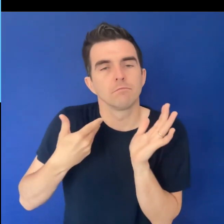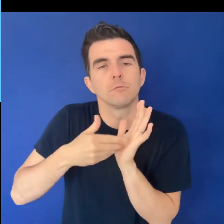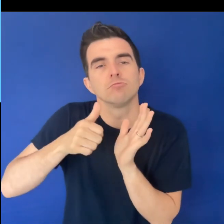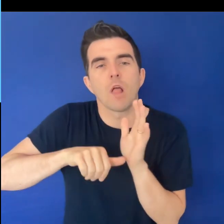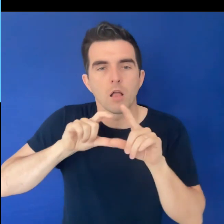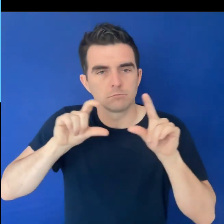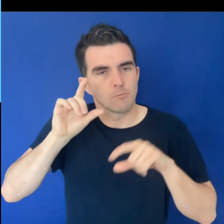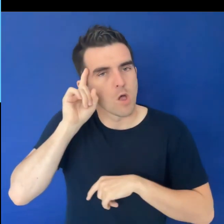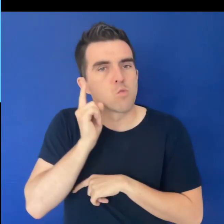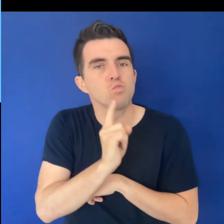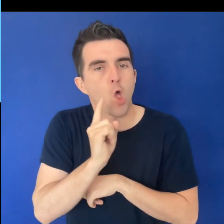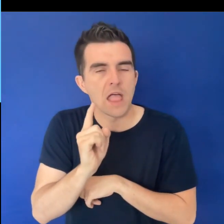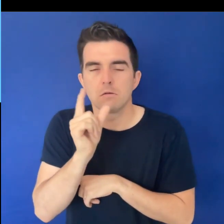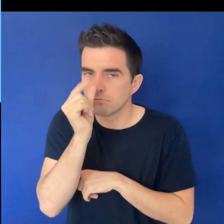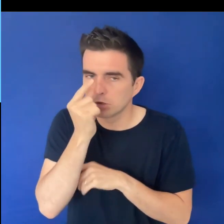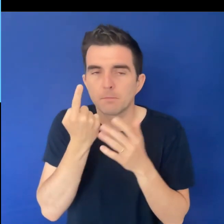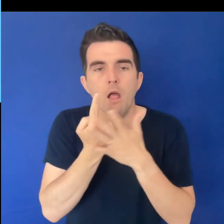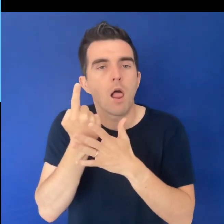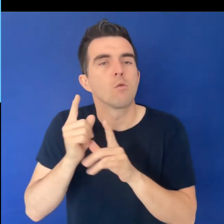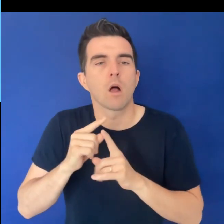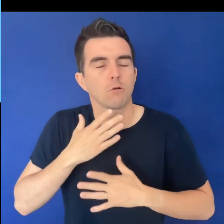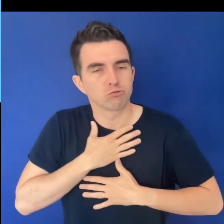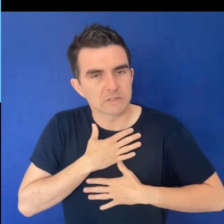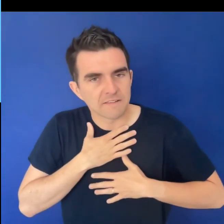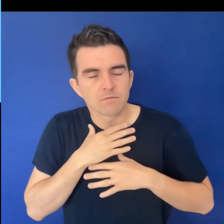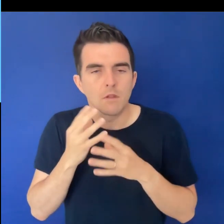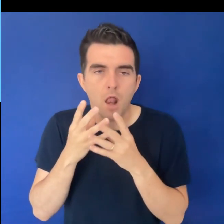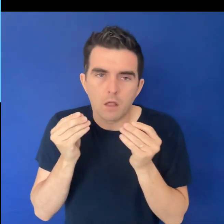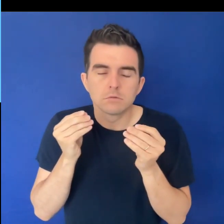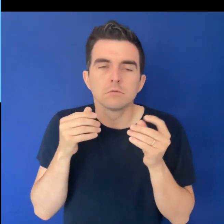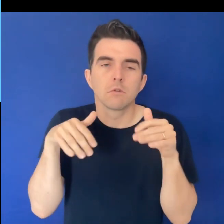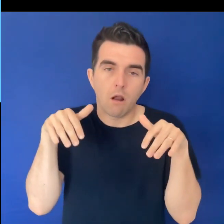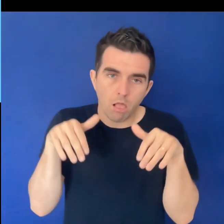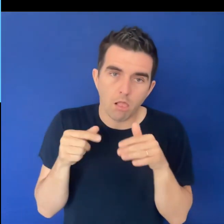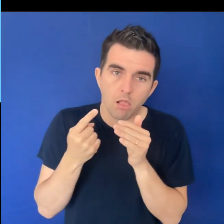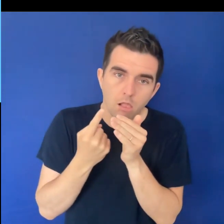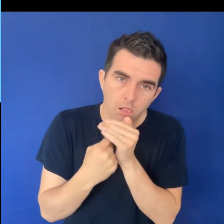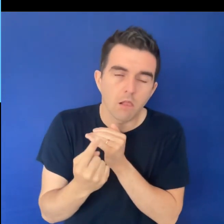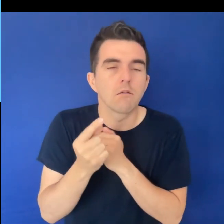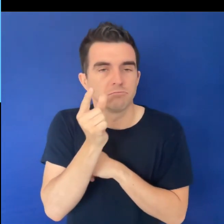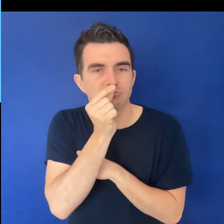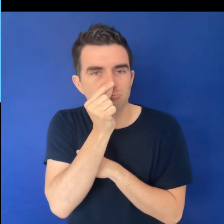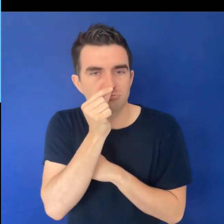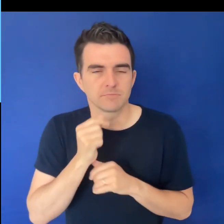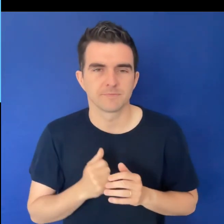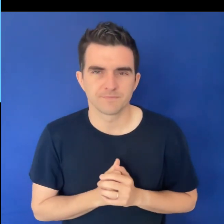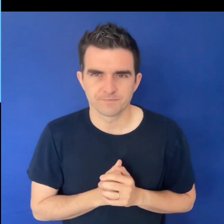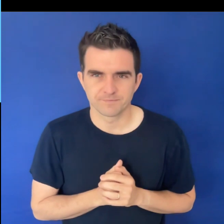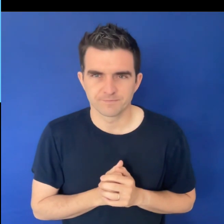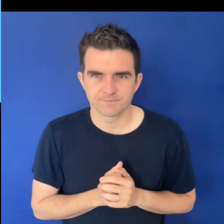as it addresses and explores themes of grief, loss, loneliness, and isolation.